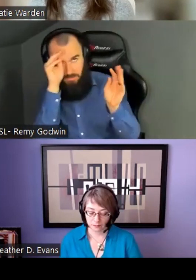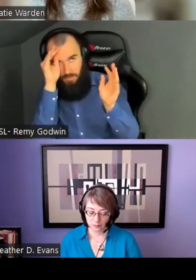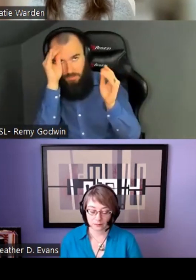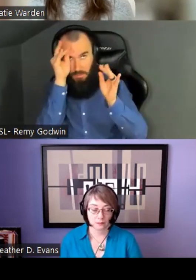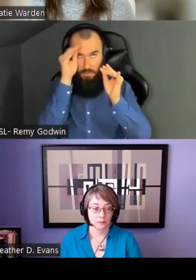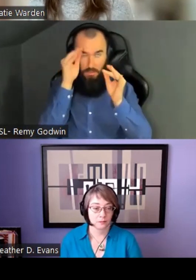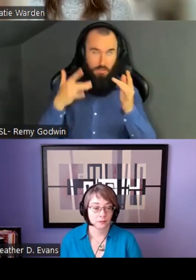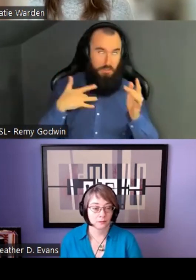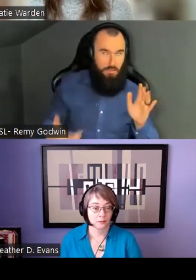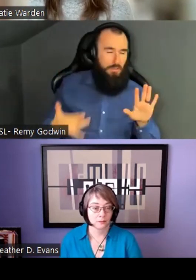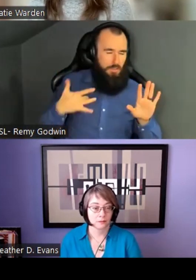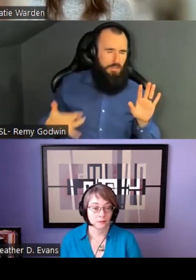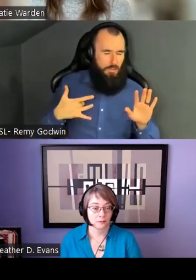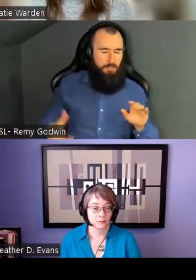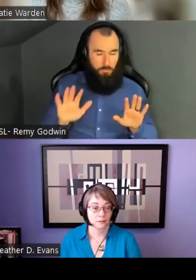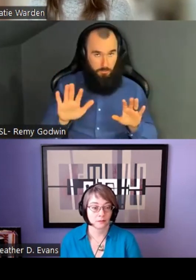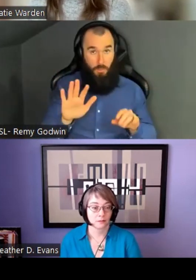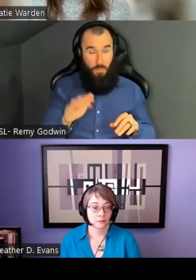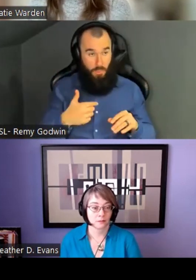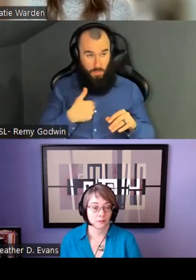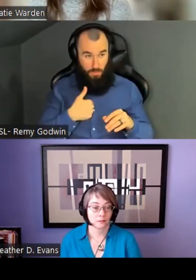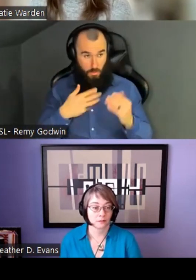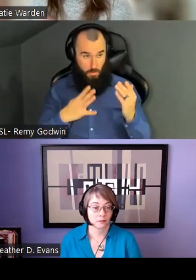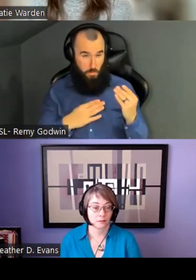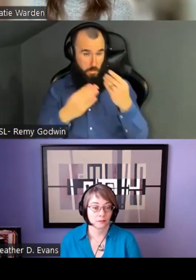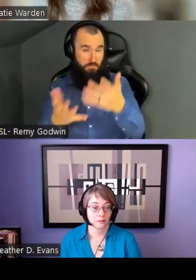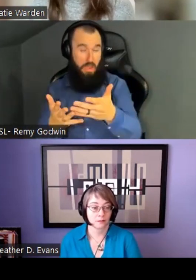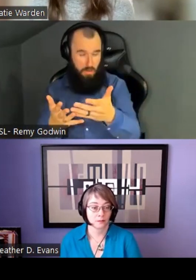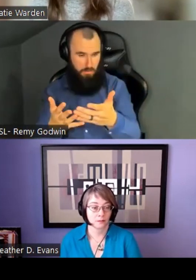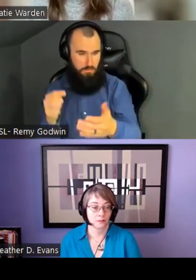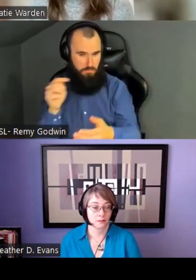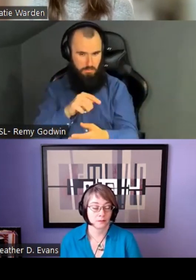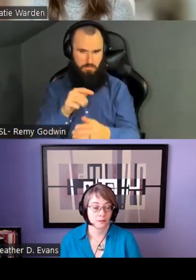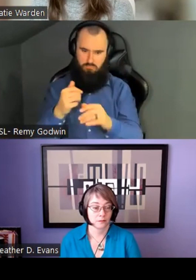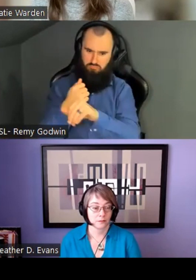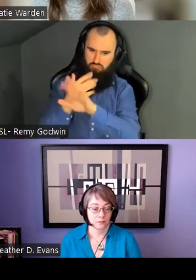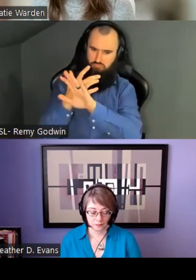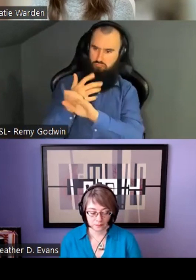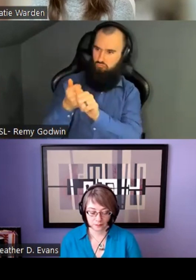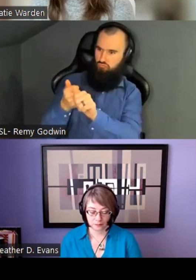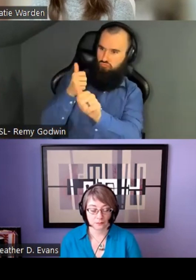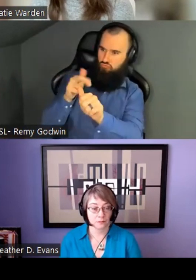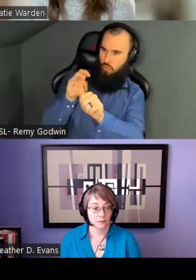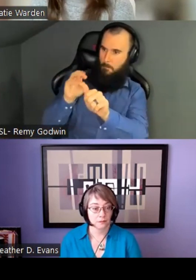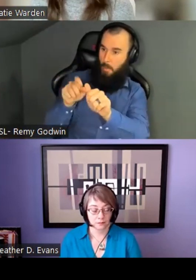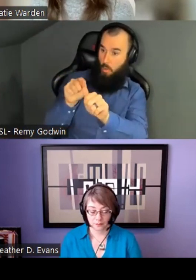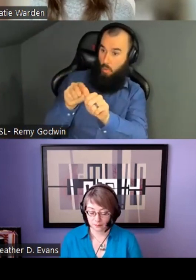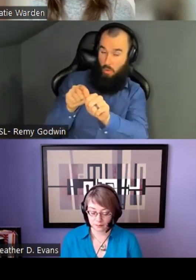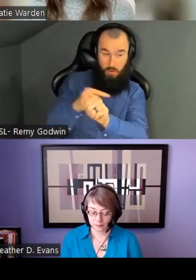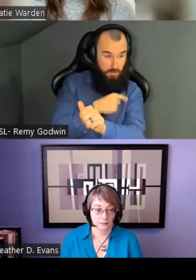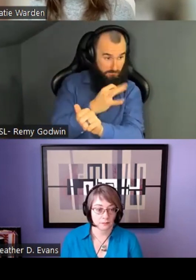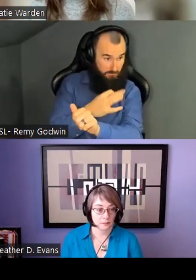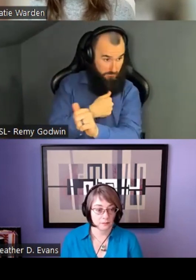would providing remote access fundamentally alter the nature of this meeting?